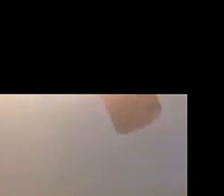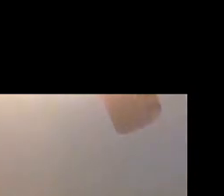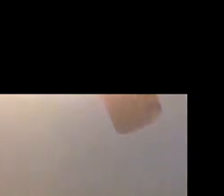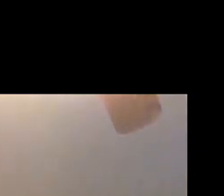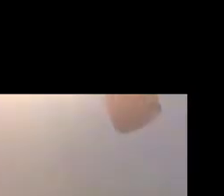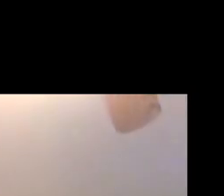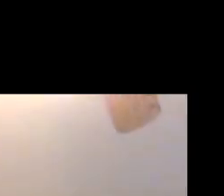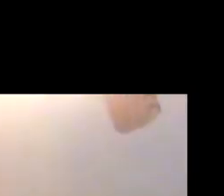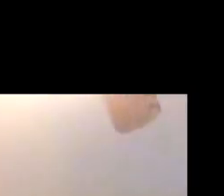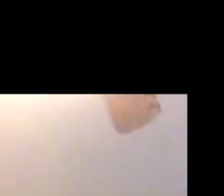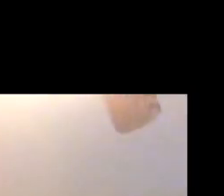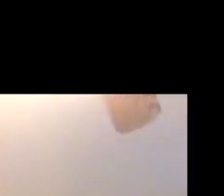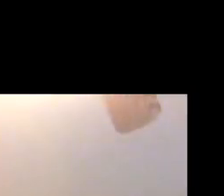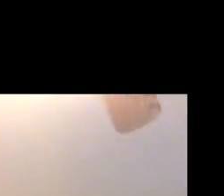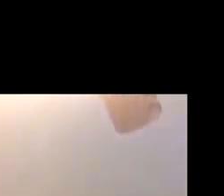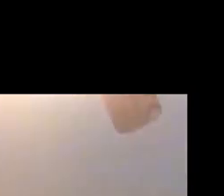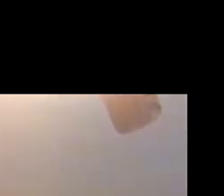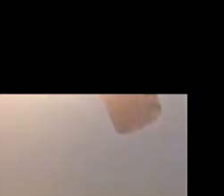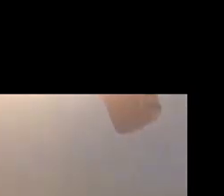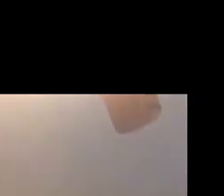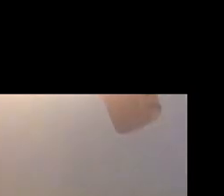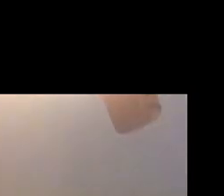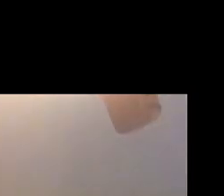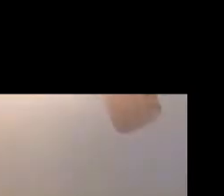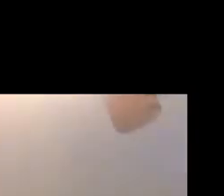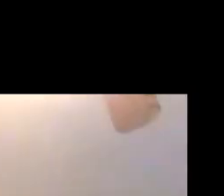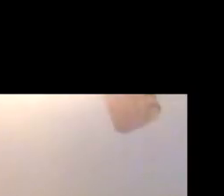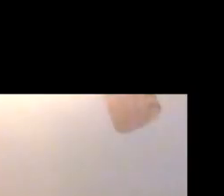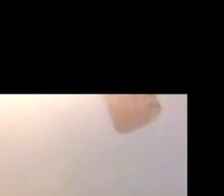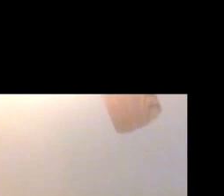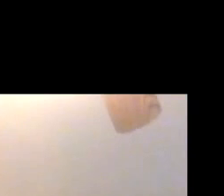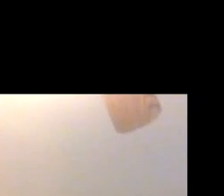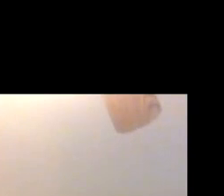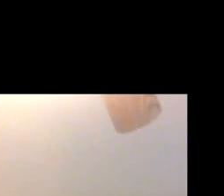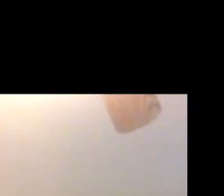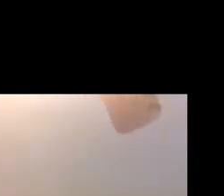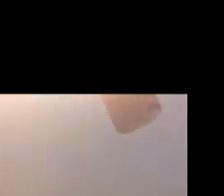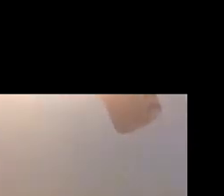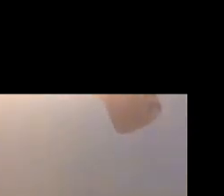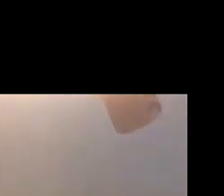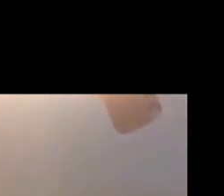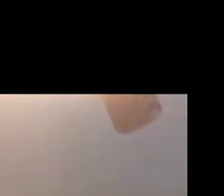today should be the wealthiest ethnic group in America, and yet we are the poorest. Our